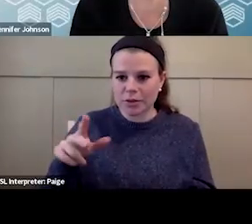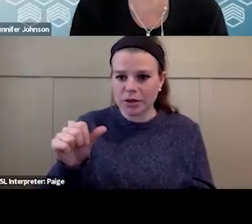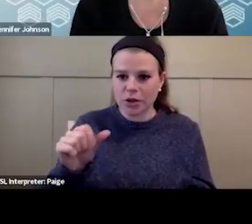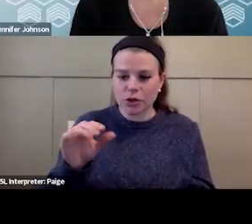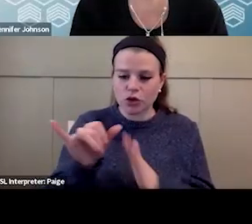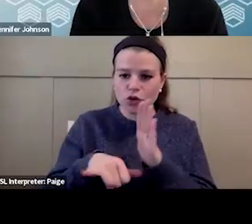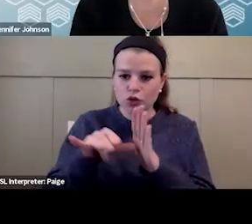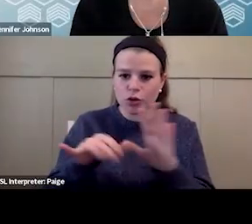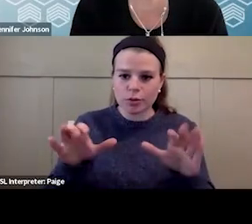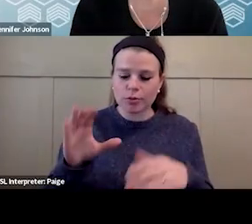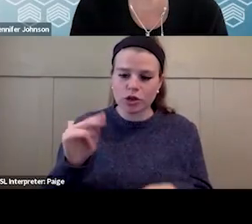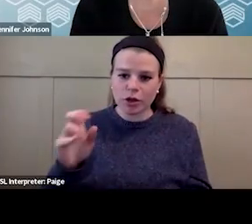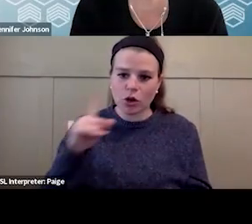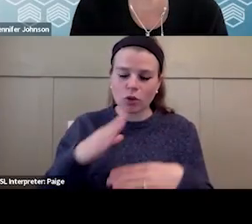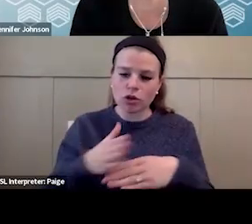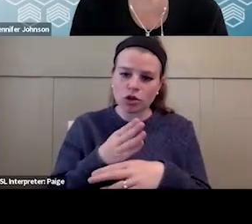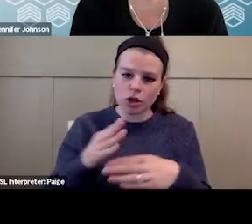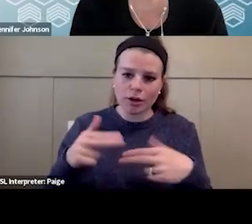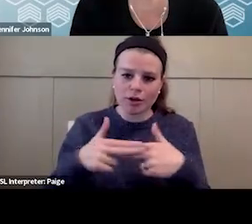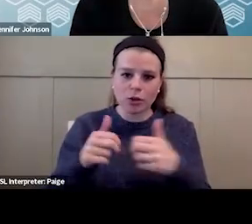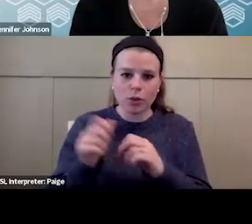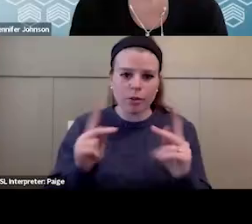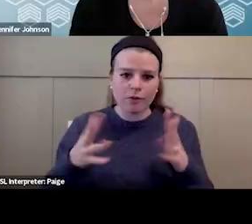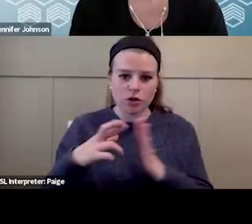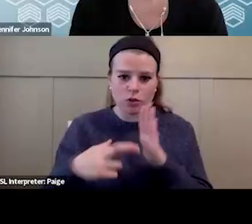We will share the slides with folks who have registered for this webinar.